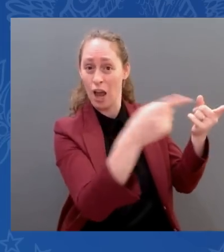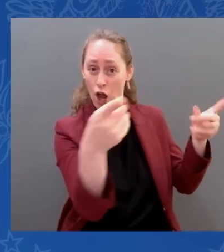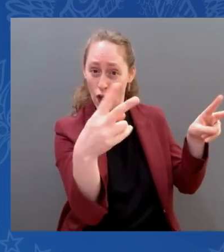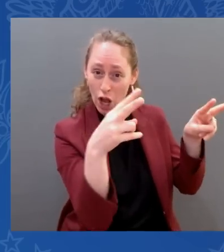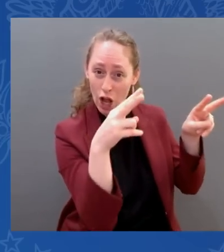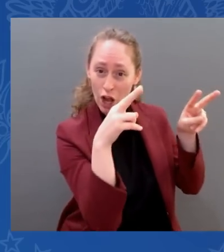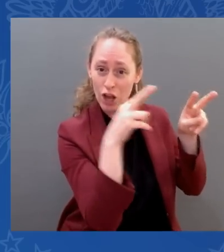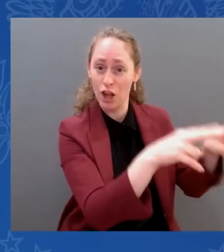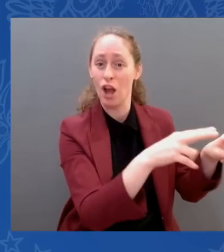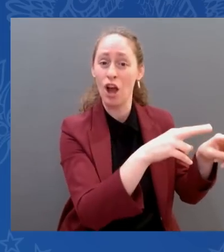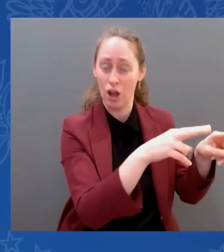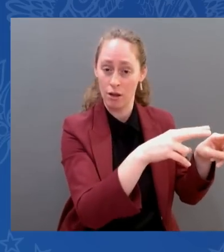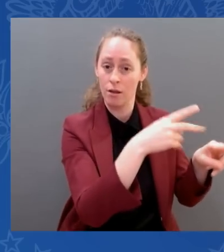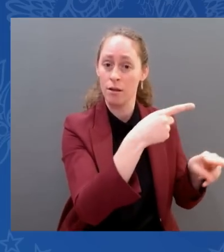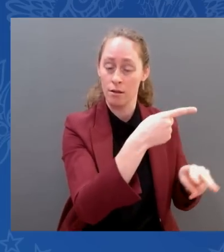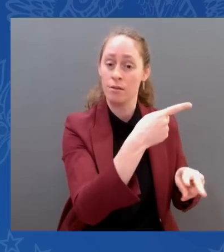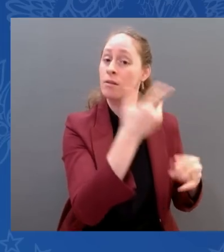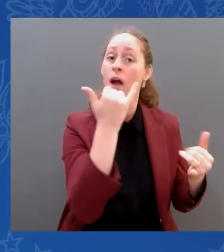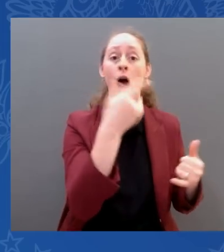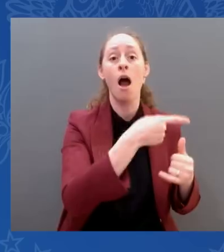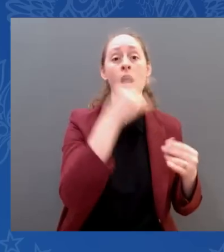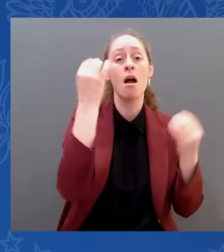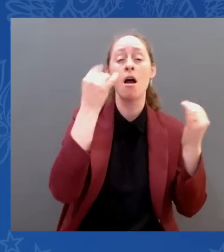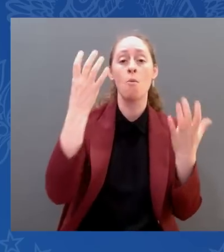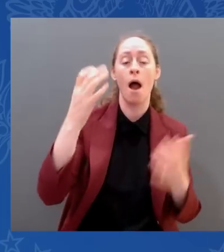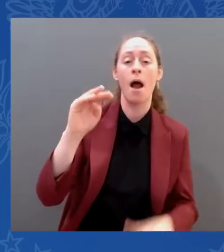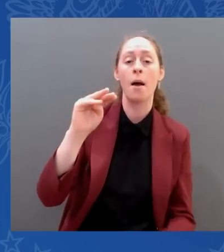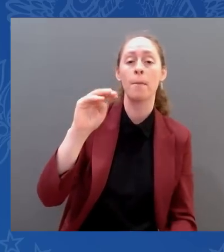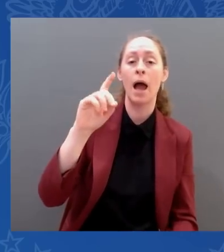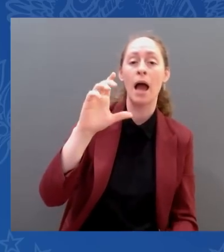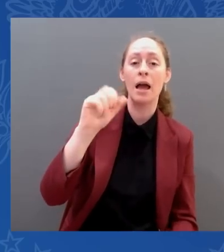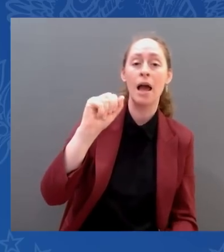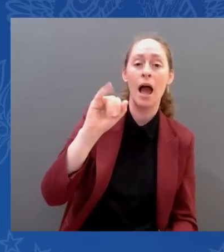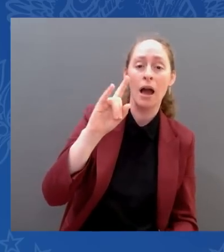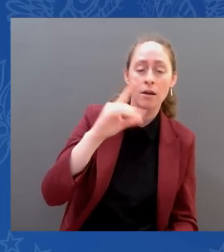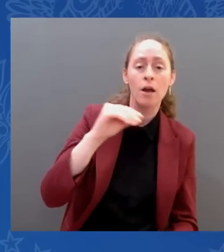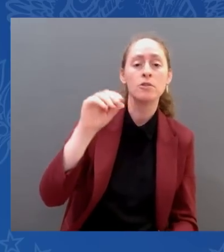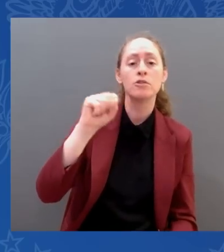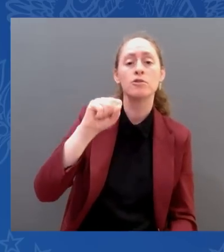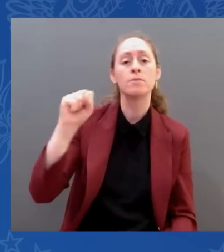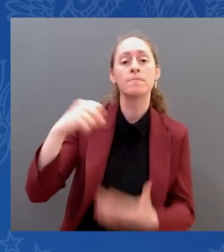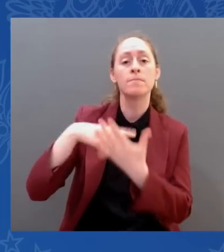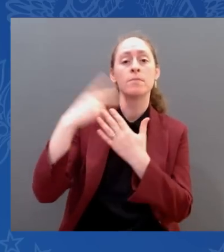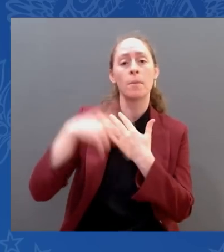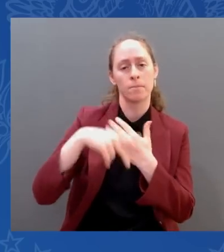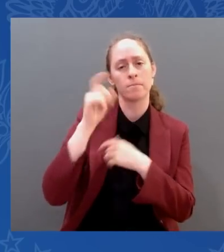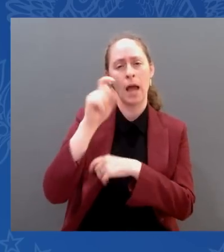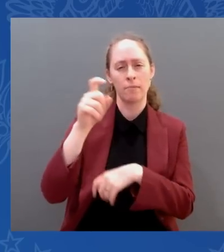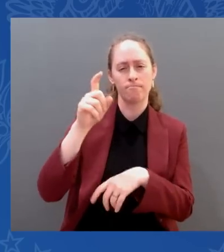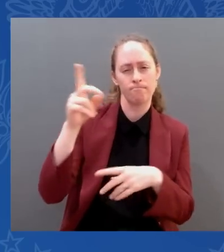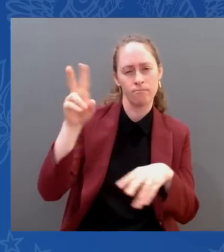go on the chopping block every five years. What that means is: At the end of five years, they go out of existence